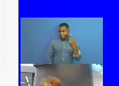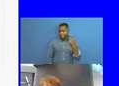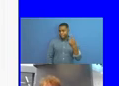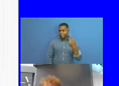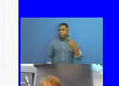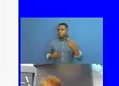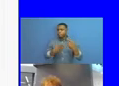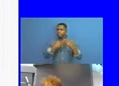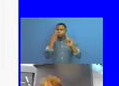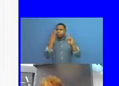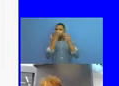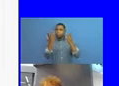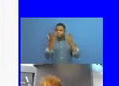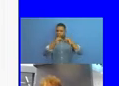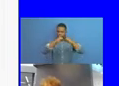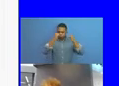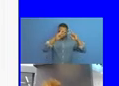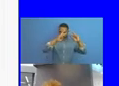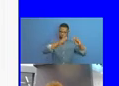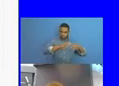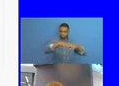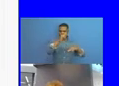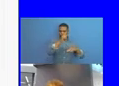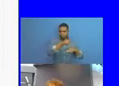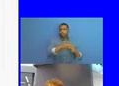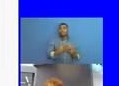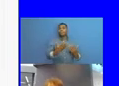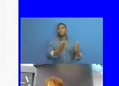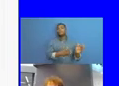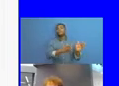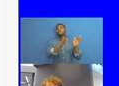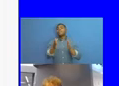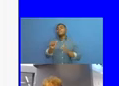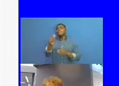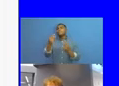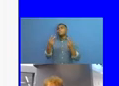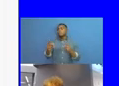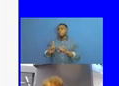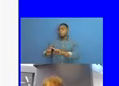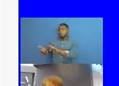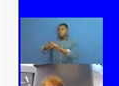with regards to really what's the change that we want to bring about with regards to our practice, with regards